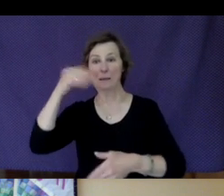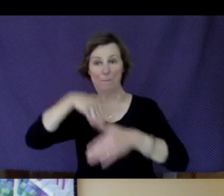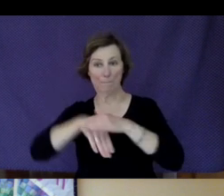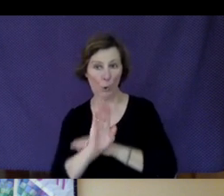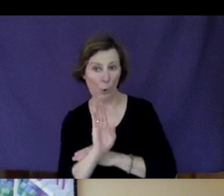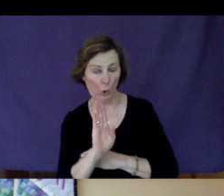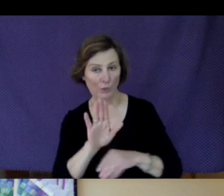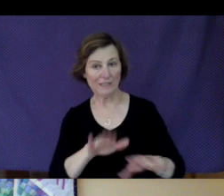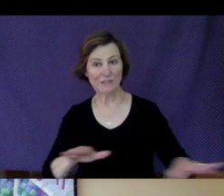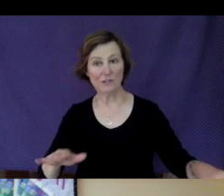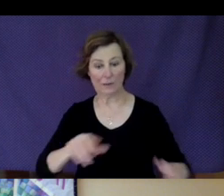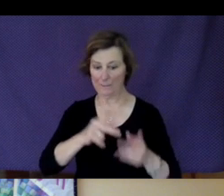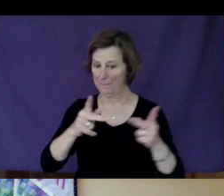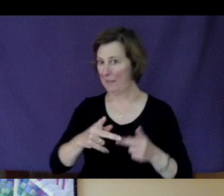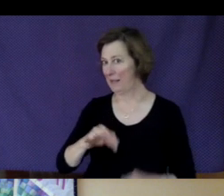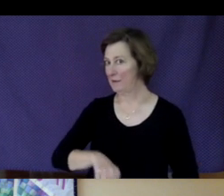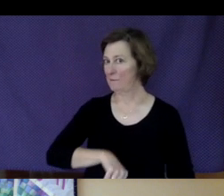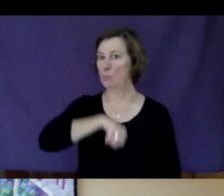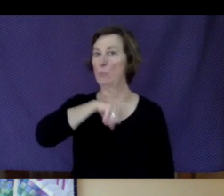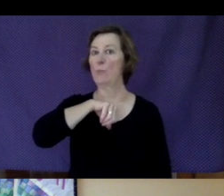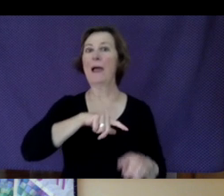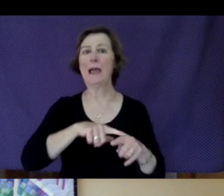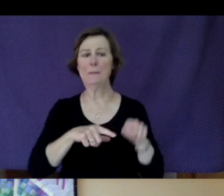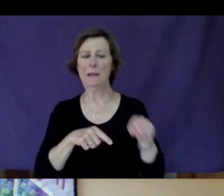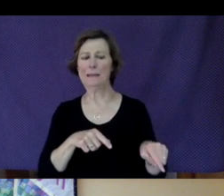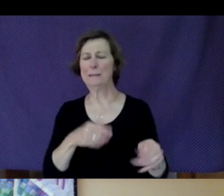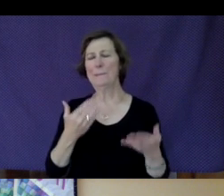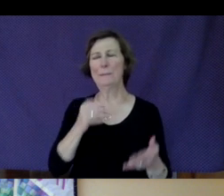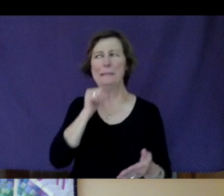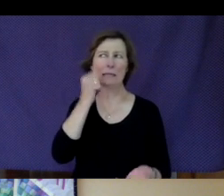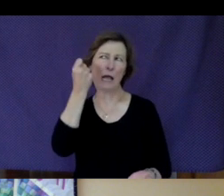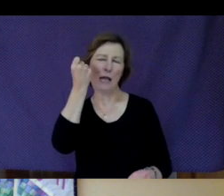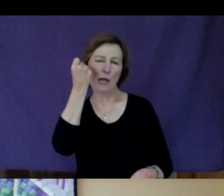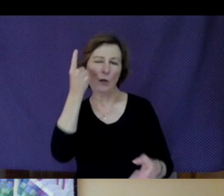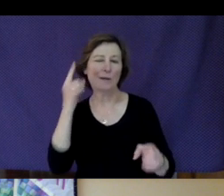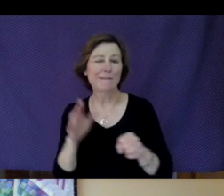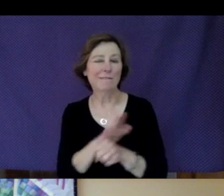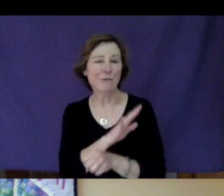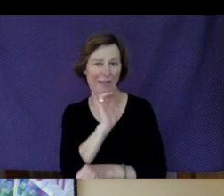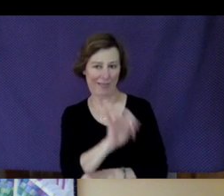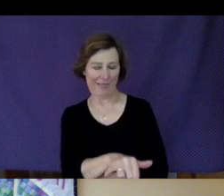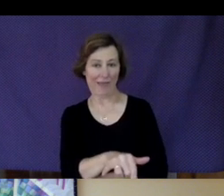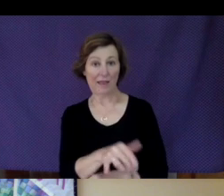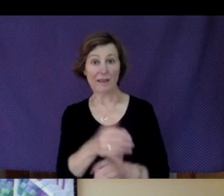Though he may not realize this for some time Here is his first birthday letter